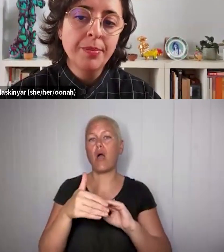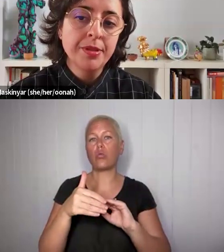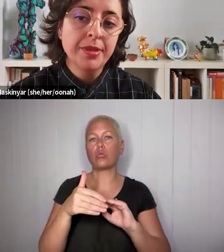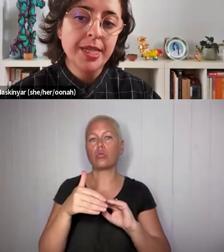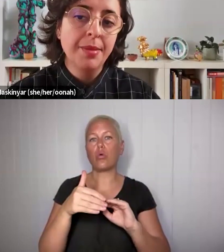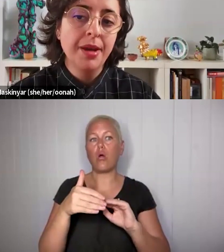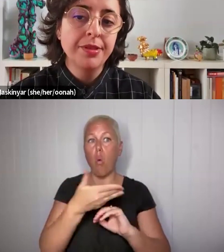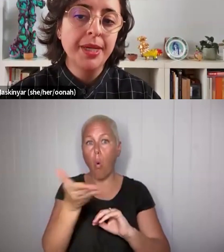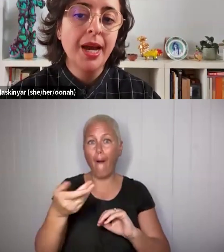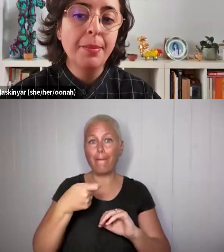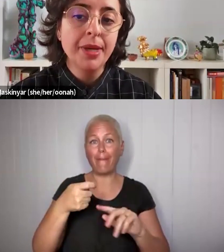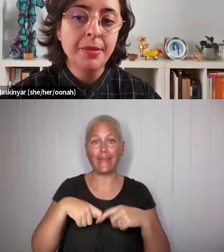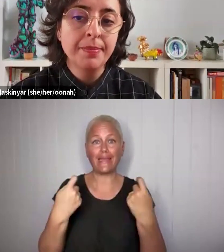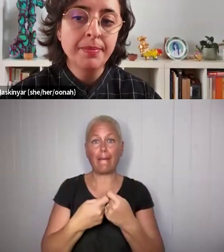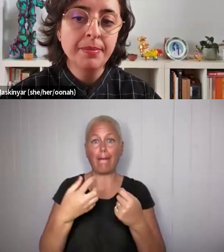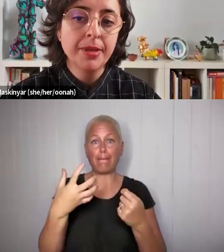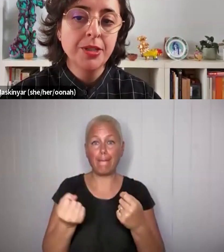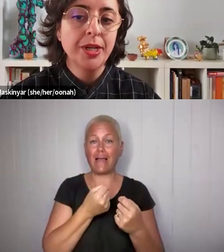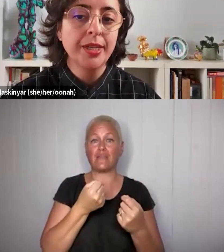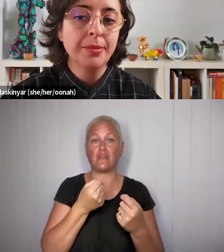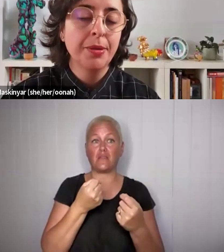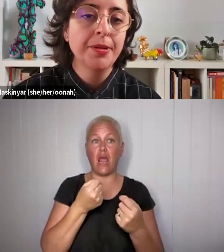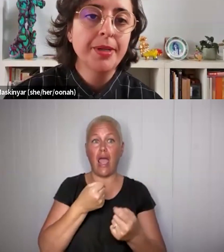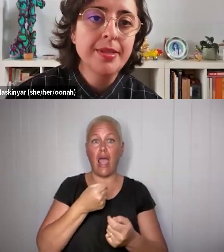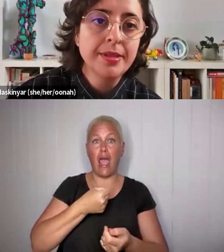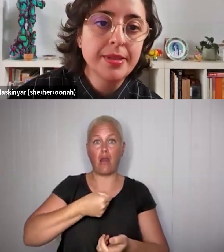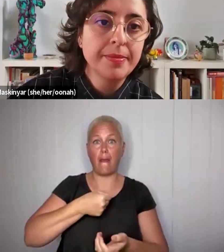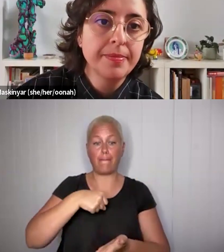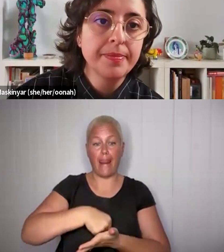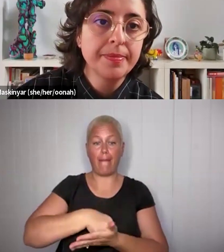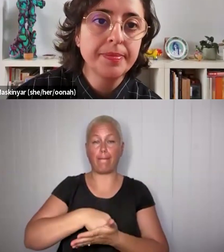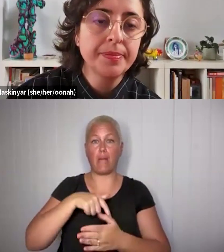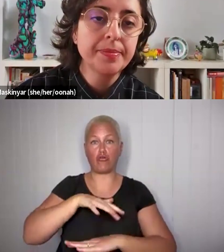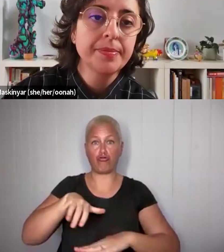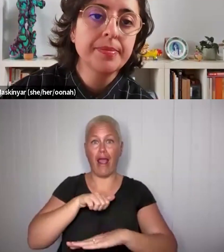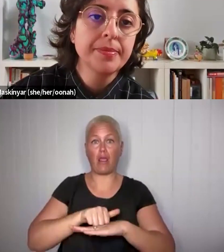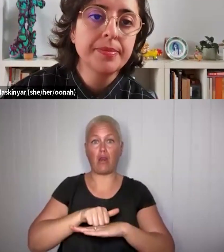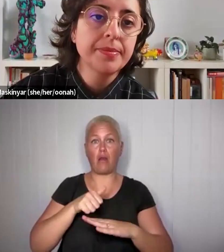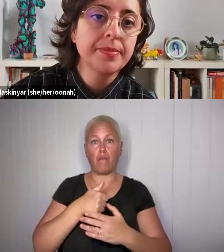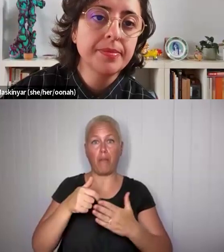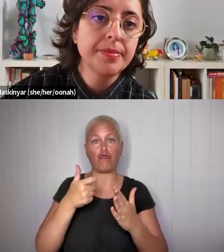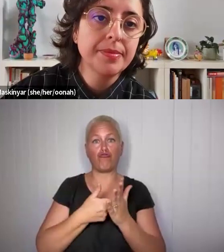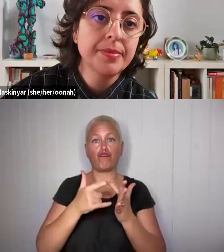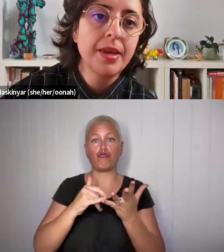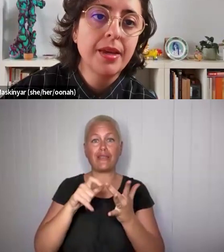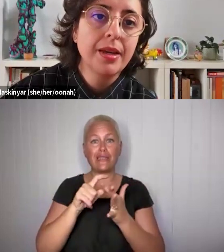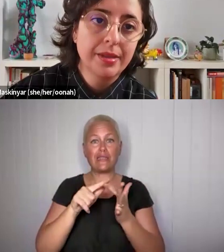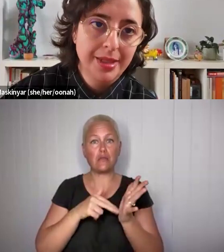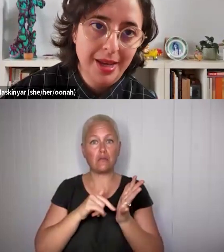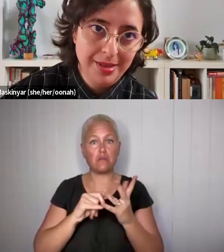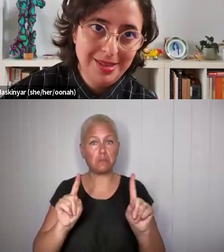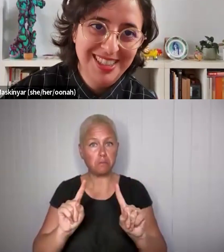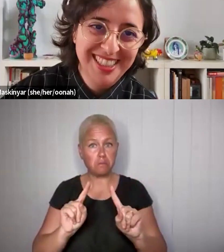members of the team have to be at minimum, Australian permanent residents. Yes.